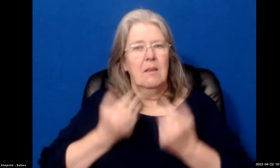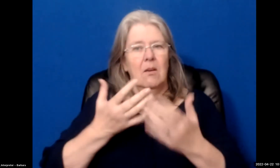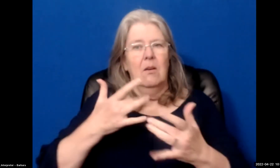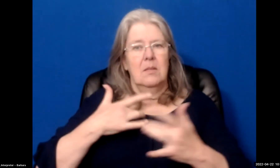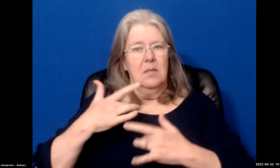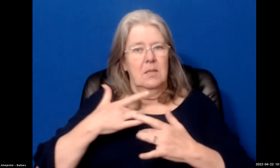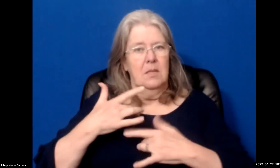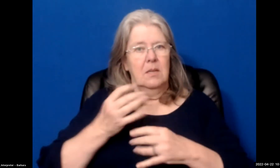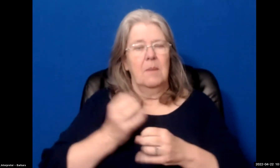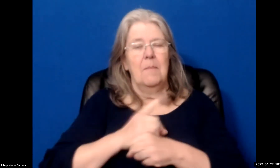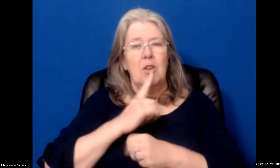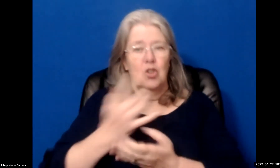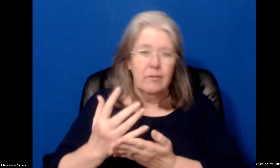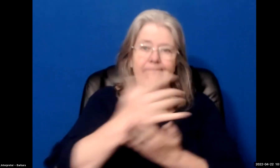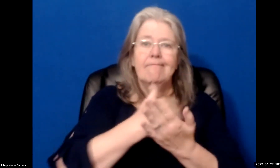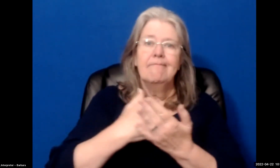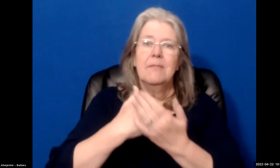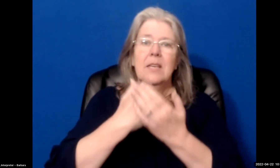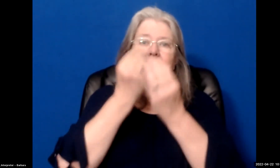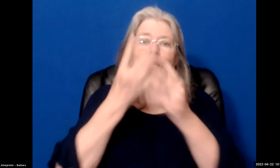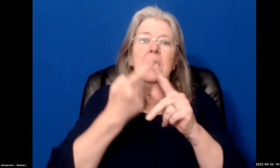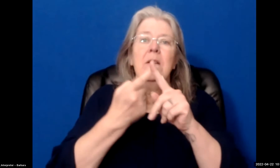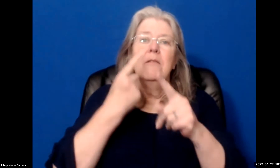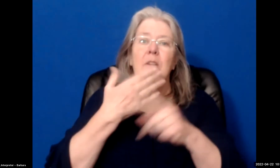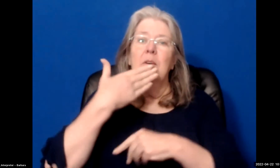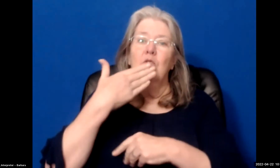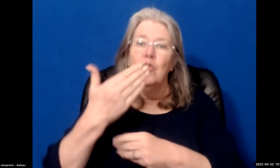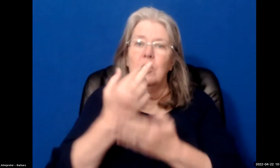sure you're getting information from reputable sources. I think that's been something I've